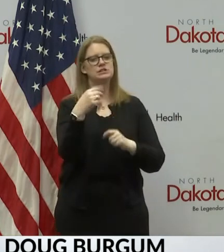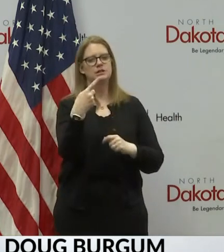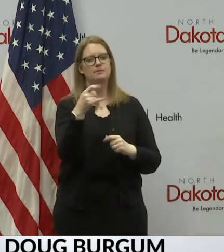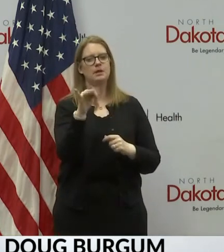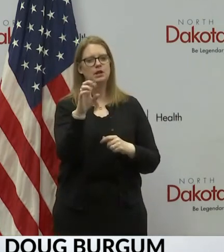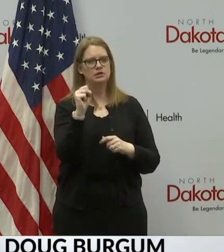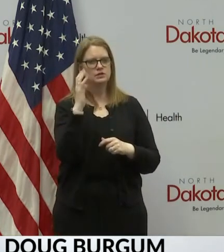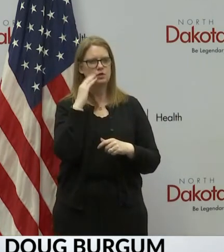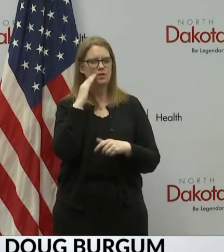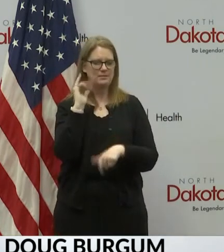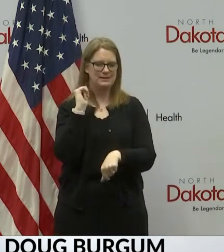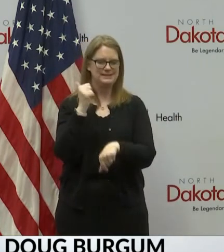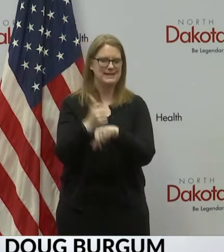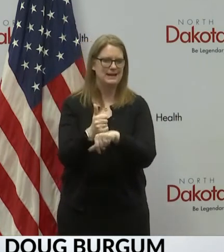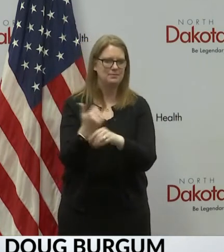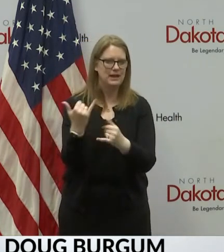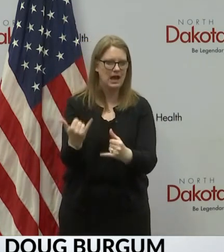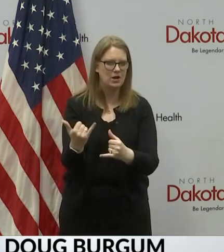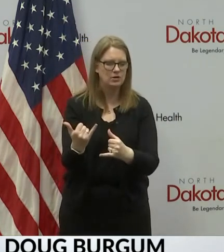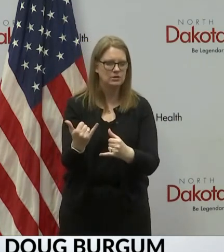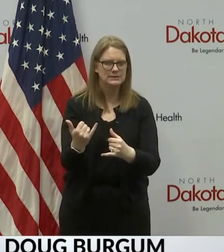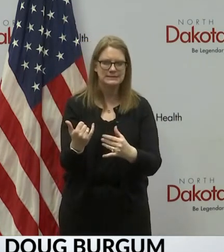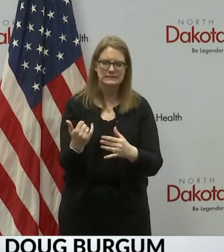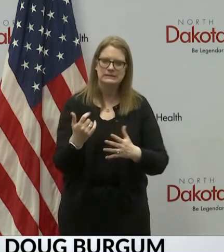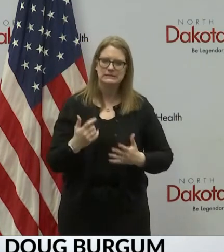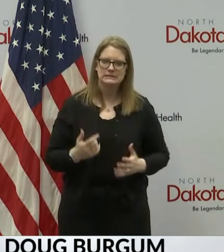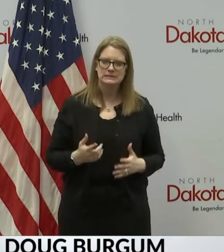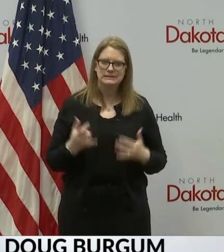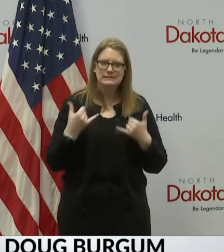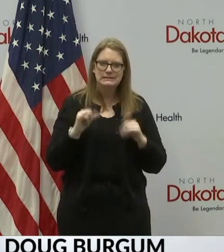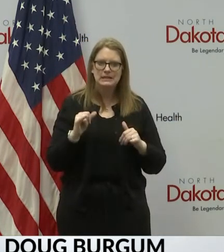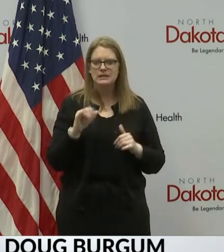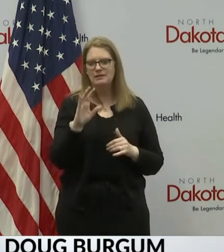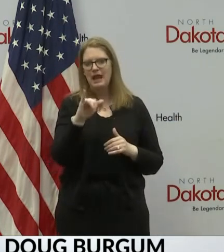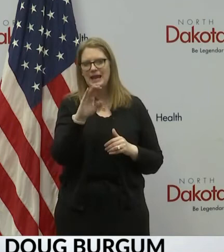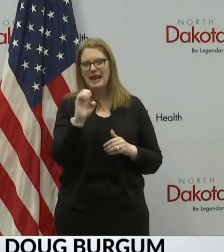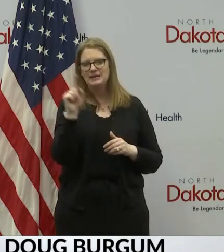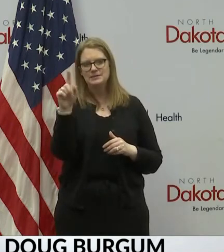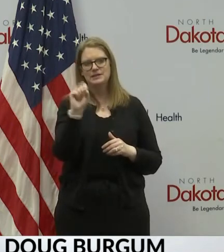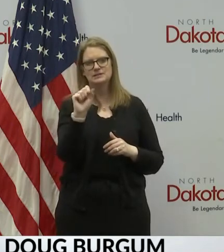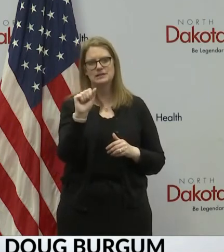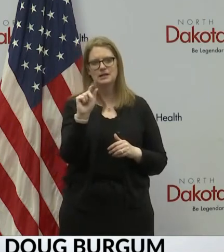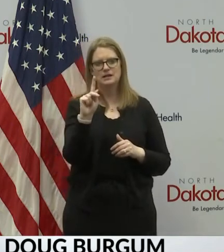WE'VE BEEN ABLE TO MAINTAIN A LOT OF OPENING. FISHING PIERS, WHICH WOULD